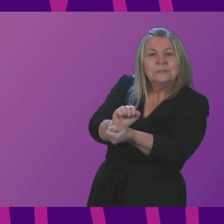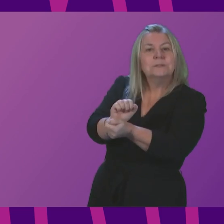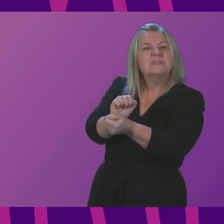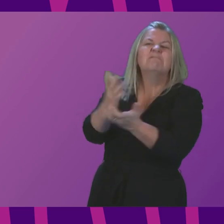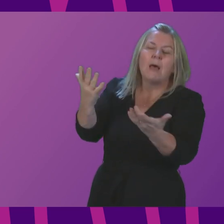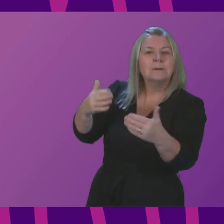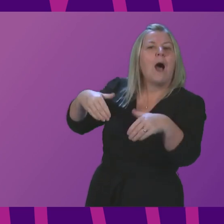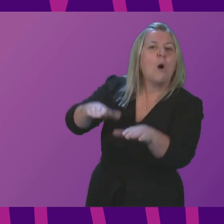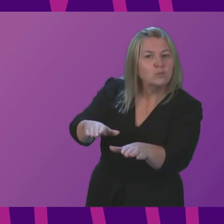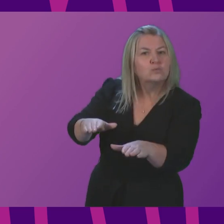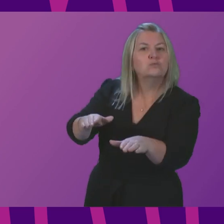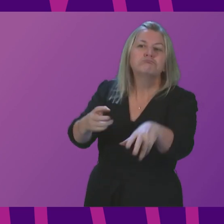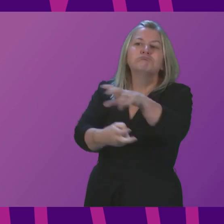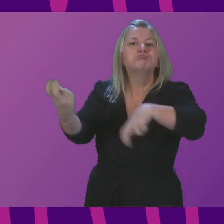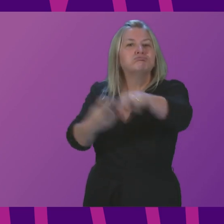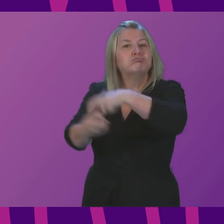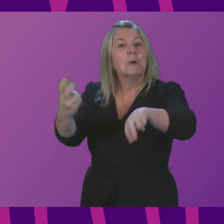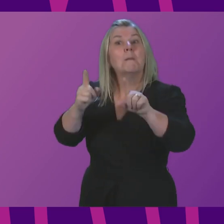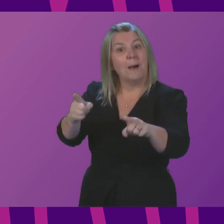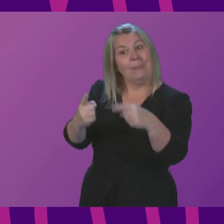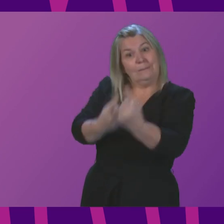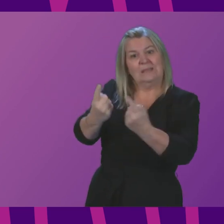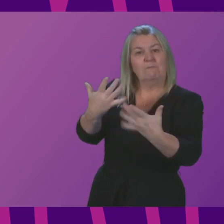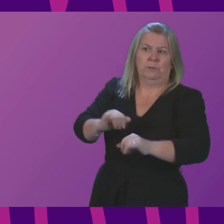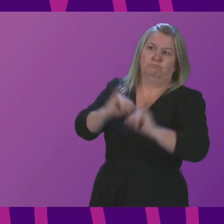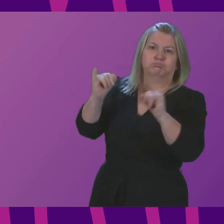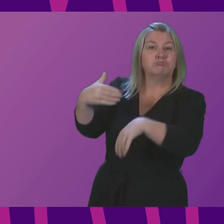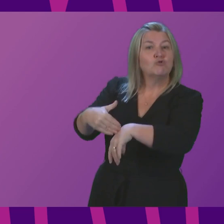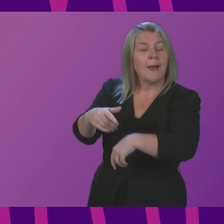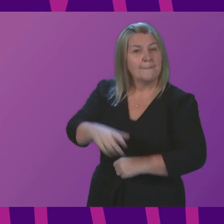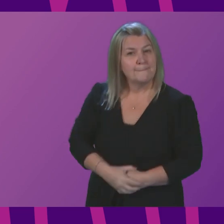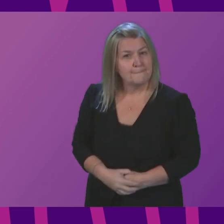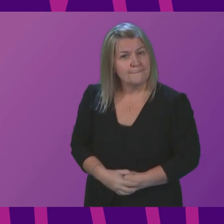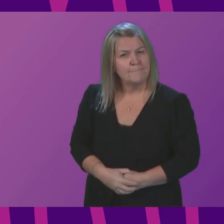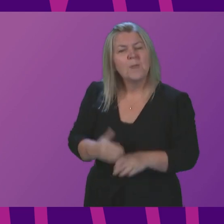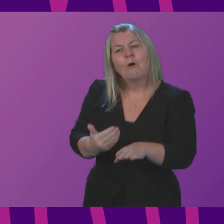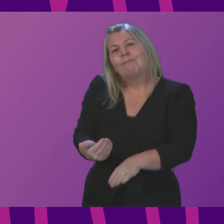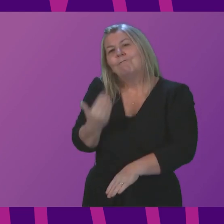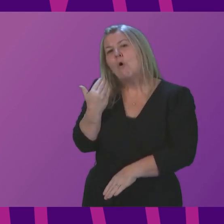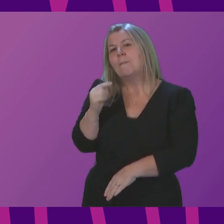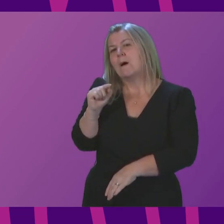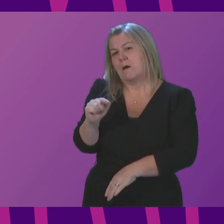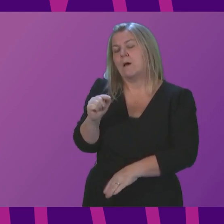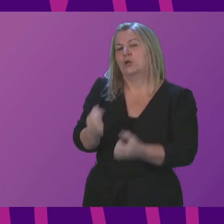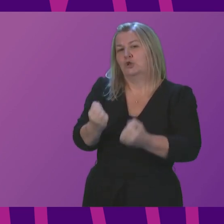committed serious and violent crimes but who are released on licence. She said that the former justice secretary, who is speaking to the First Minister right now, committed